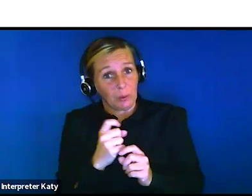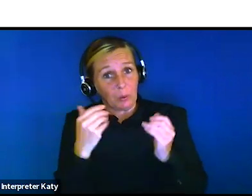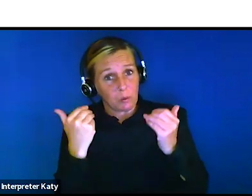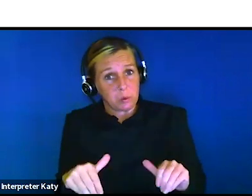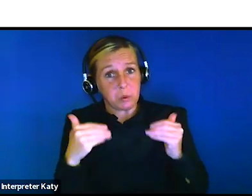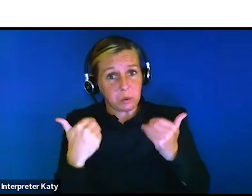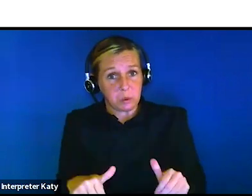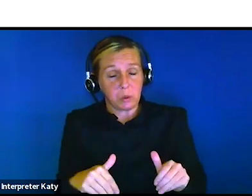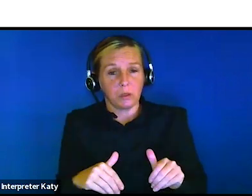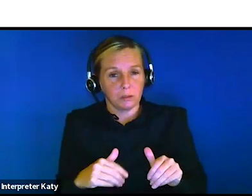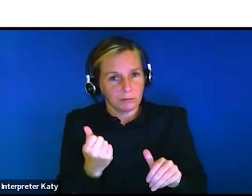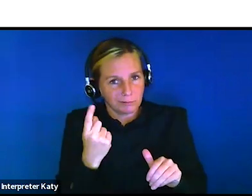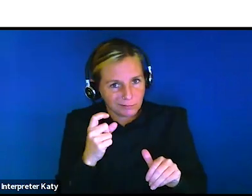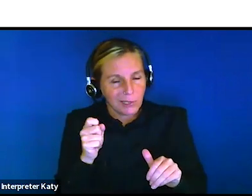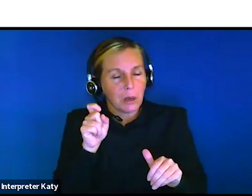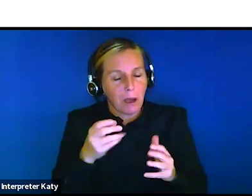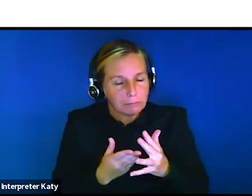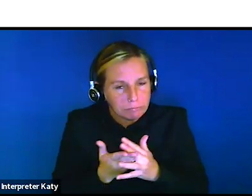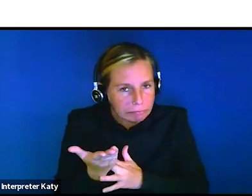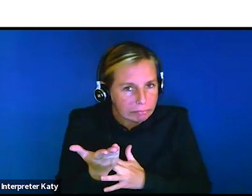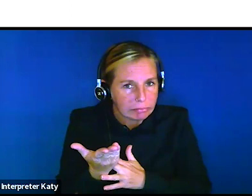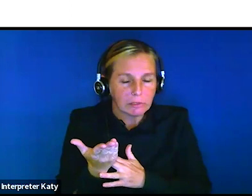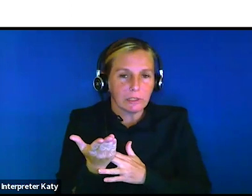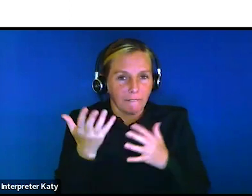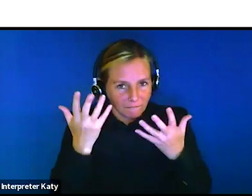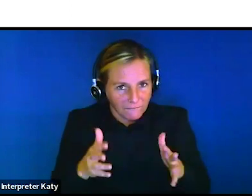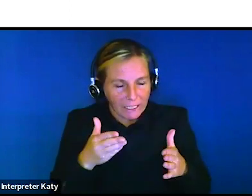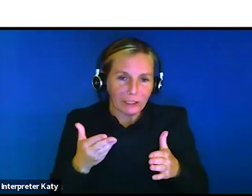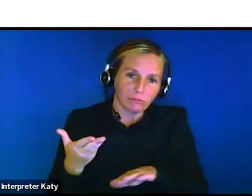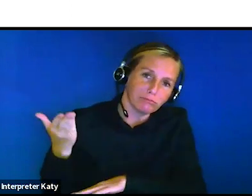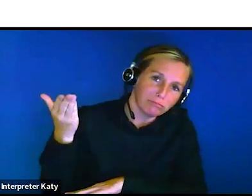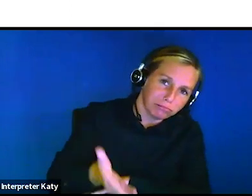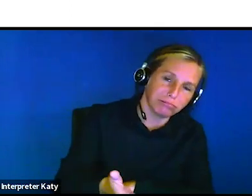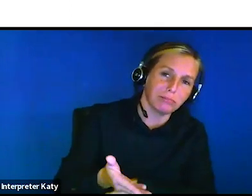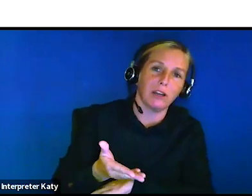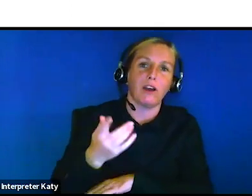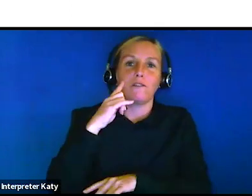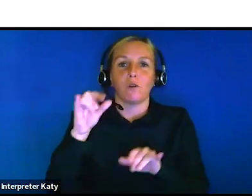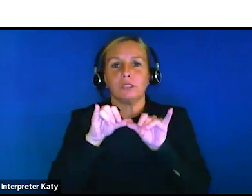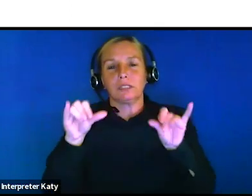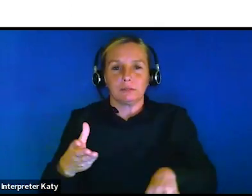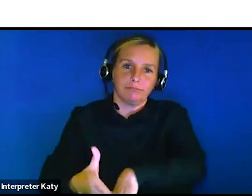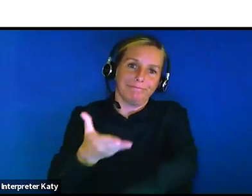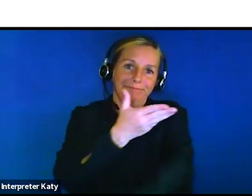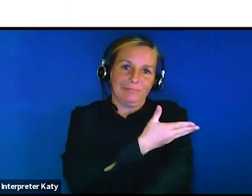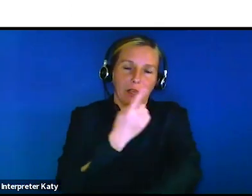and come out on the other side of this so that we can build a better system for our grandchildren and those that will be...